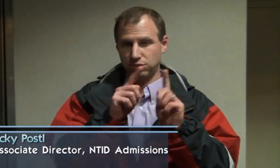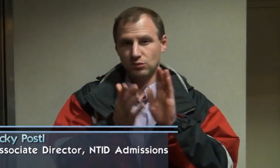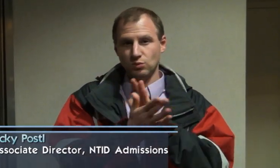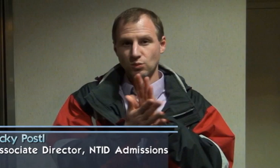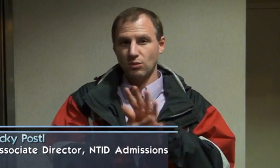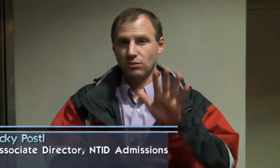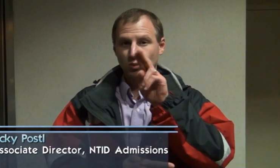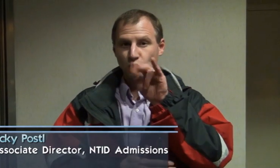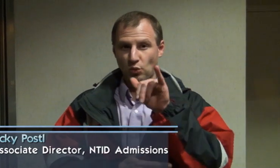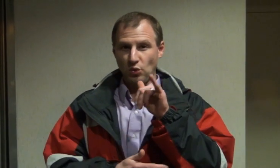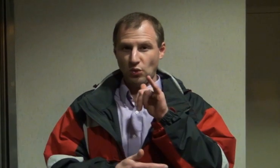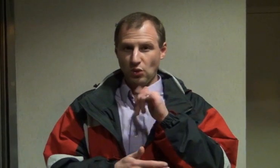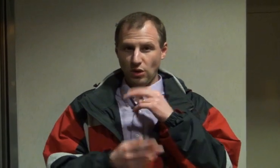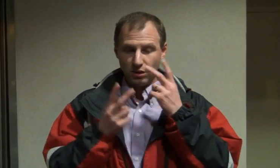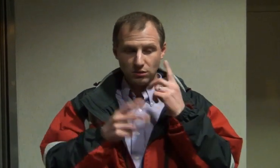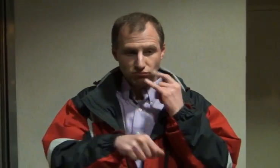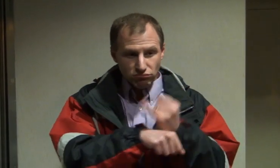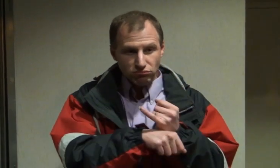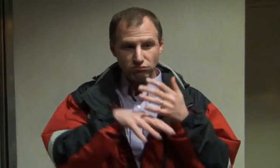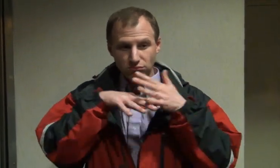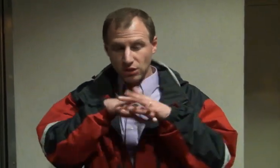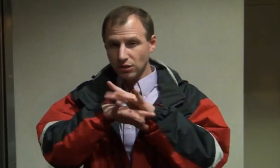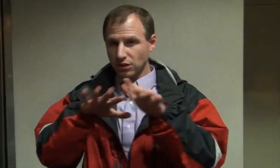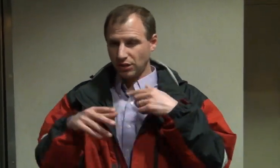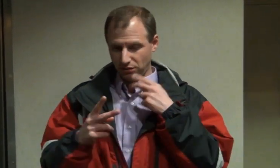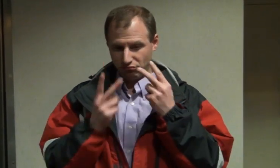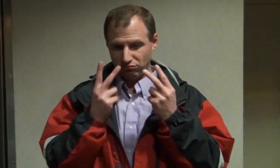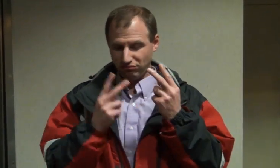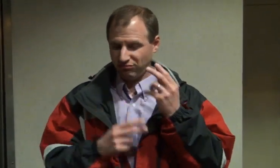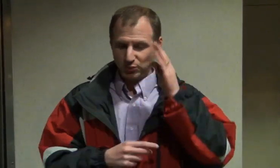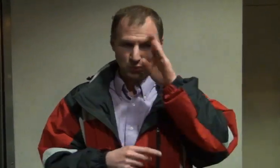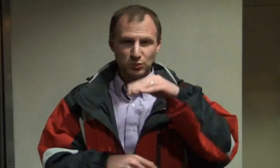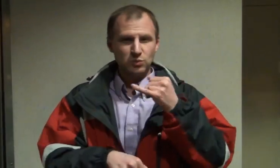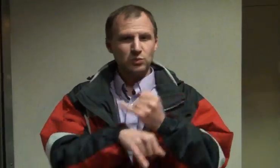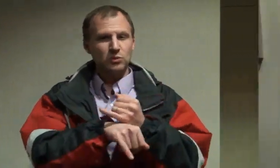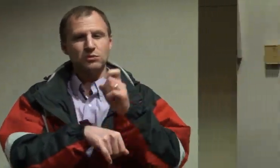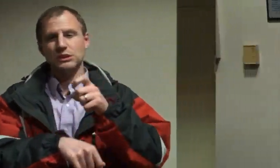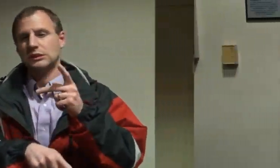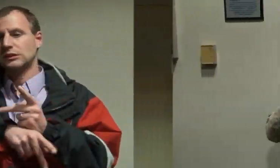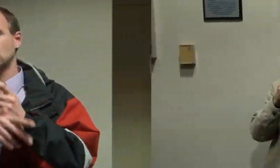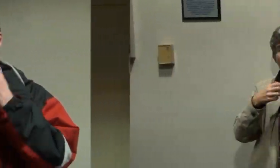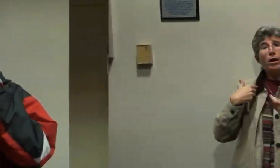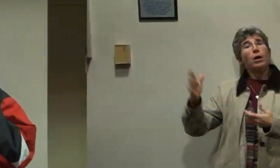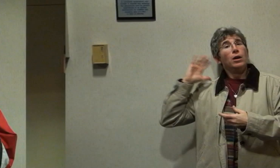This allows me to visit many different schools in New York State. As, I visit deaf schools and mainstream programs, I can see that we must preserve the deaf schools.